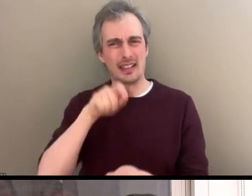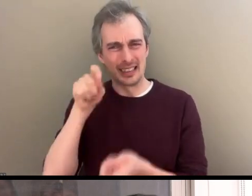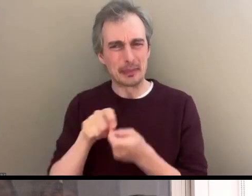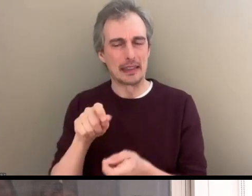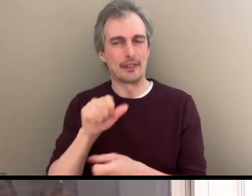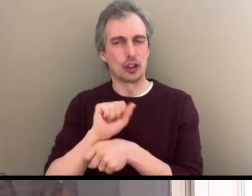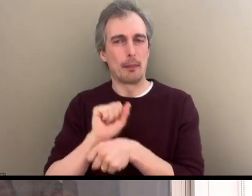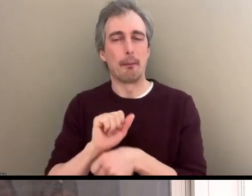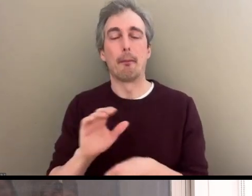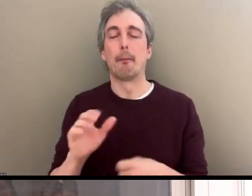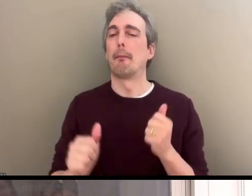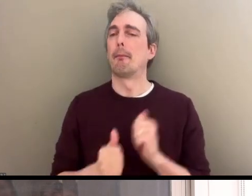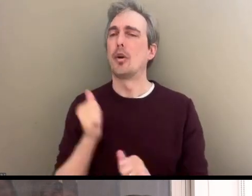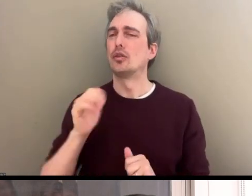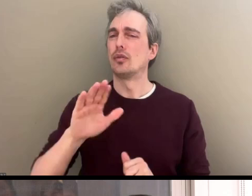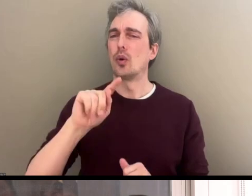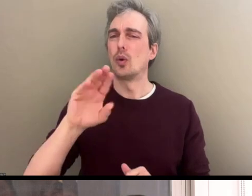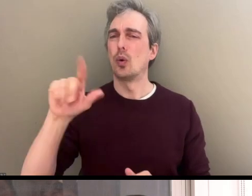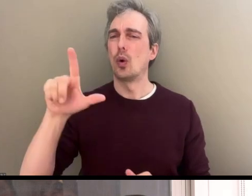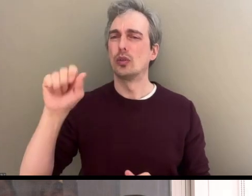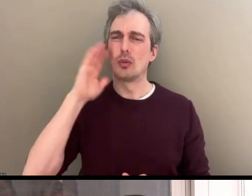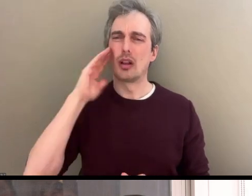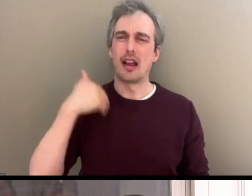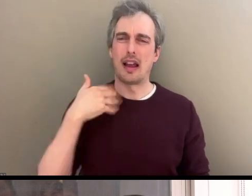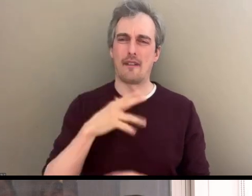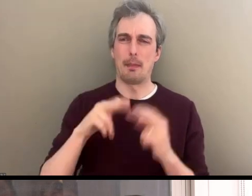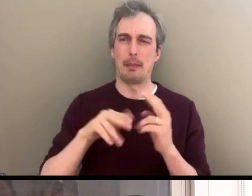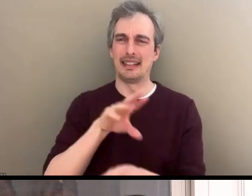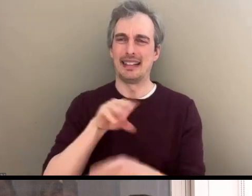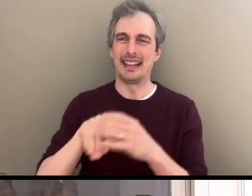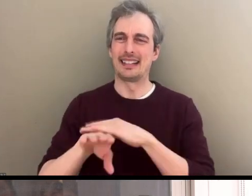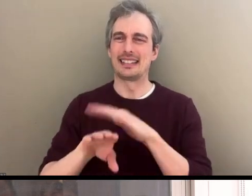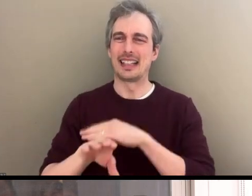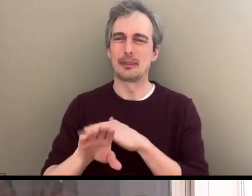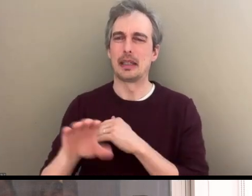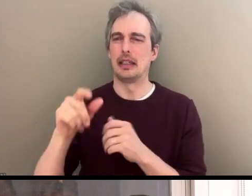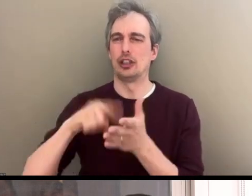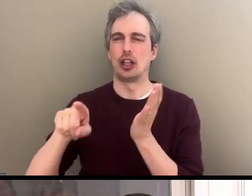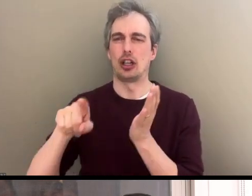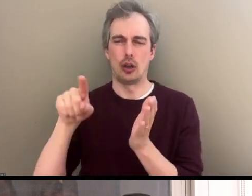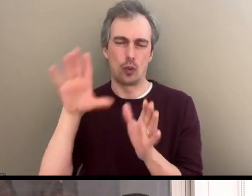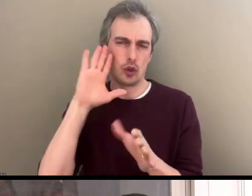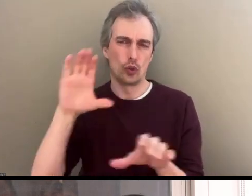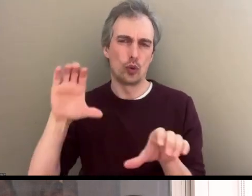accessibility checker, which will do part of the job for it. Like, I know InDesign has one. I know Photoshop,